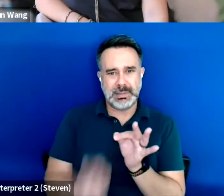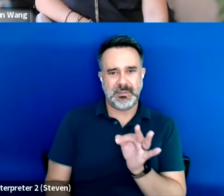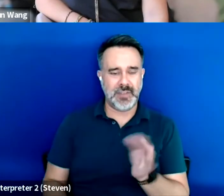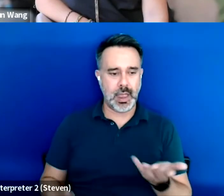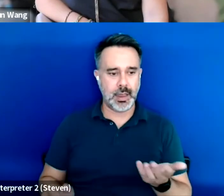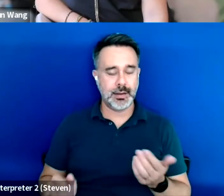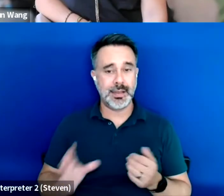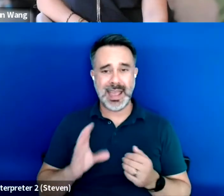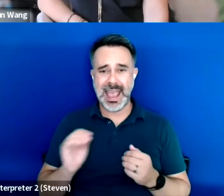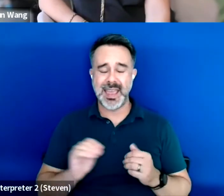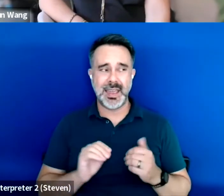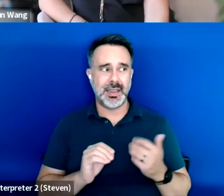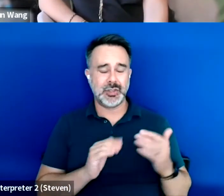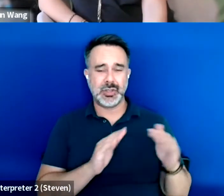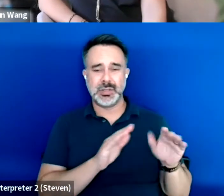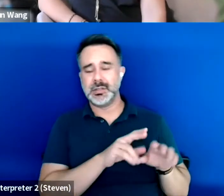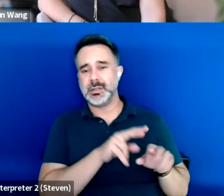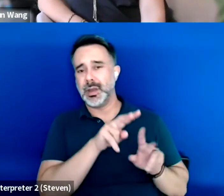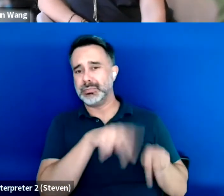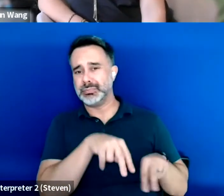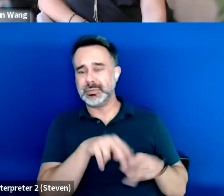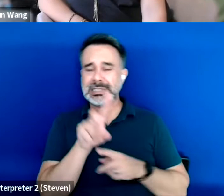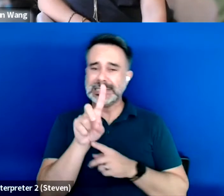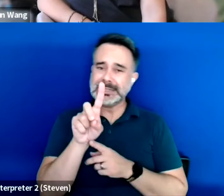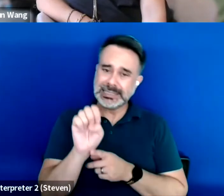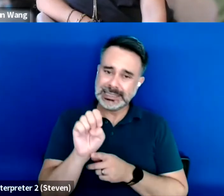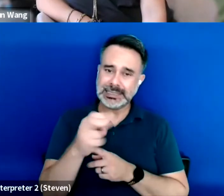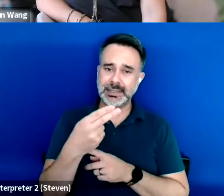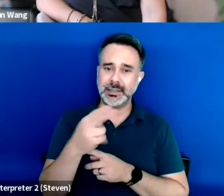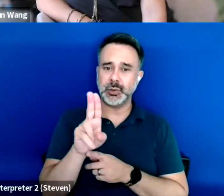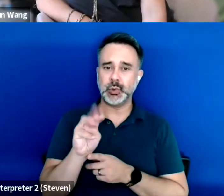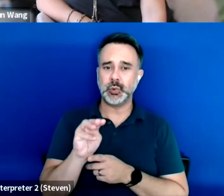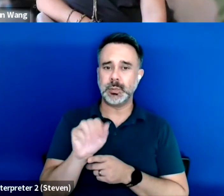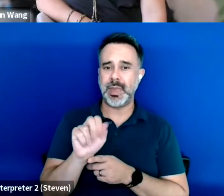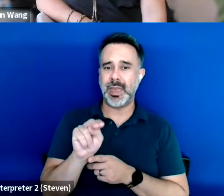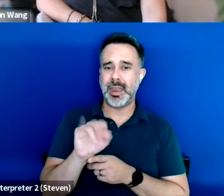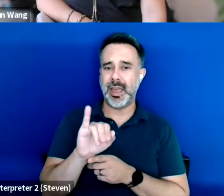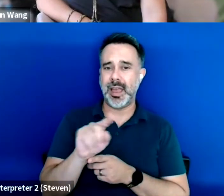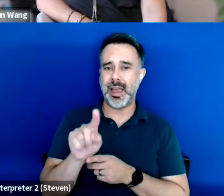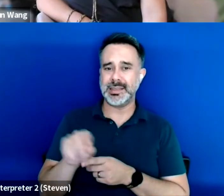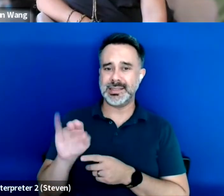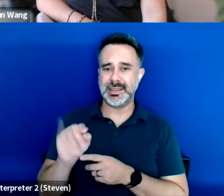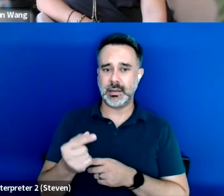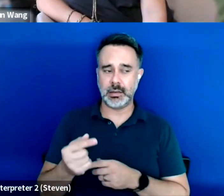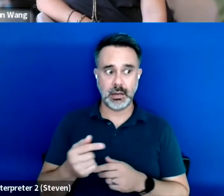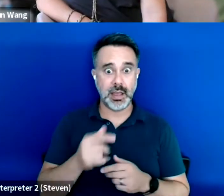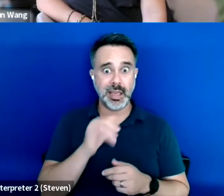again, part of it being humanizing. My editor -- I have the story -- my editor really wanted me to take out some